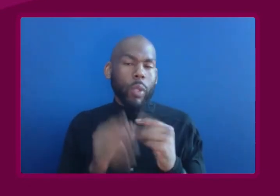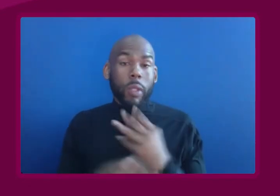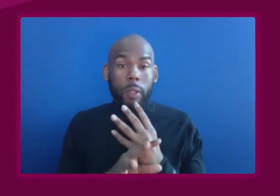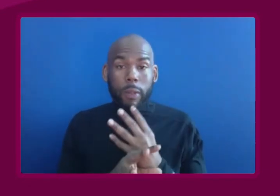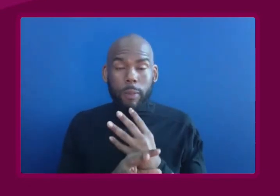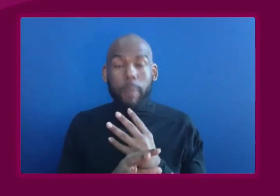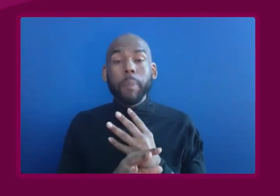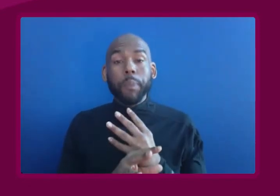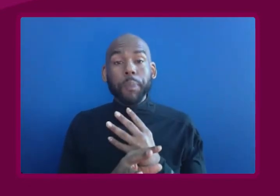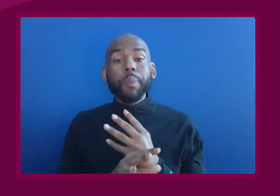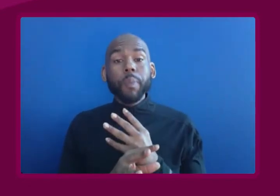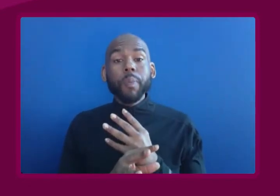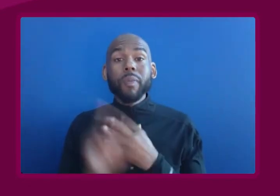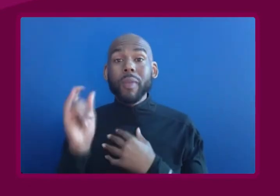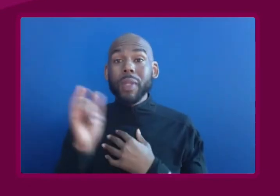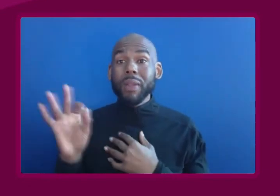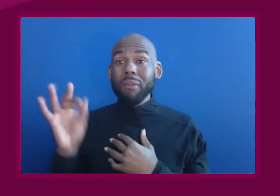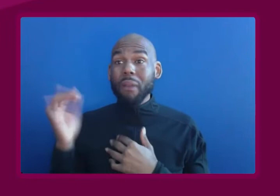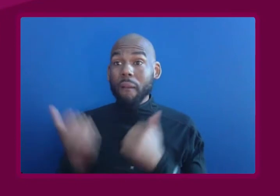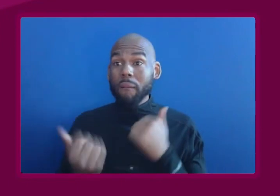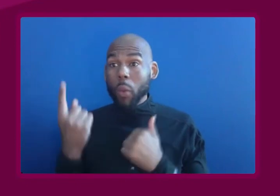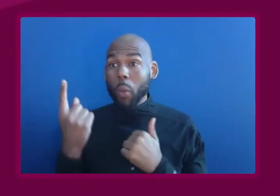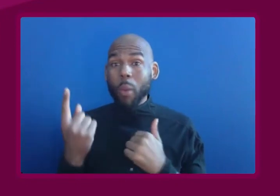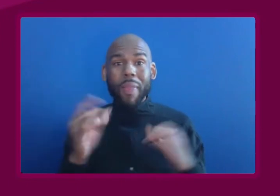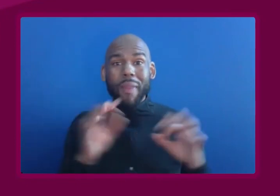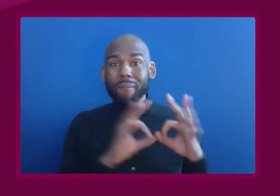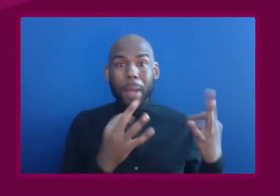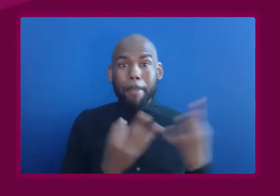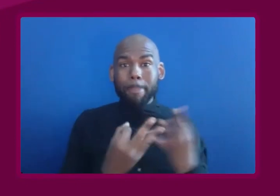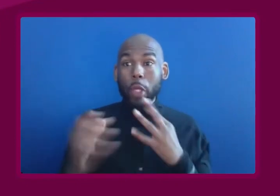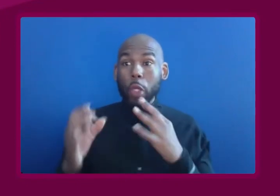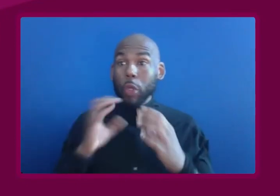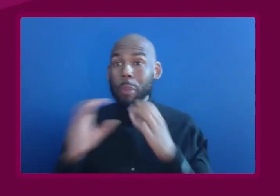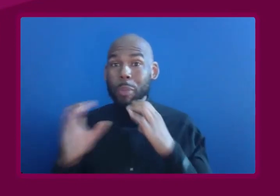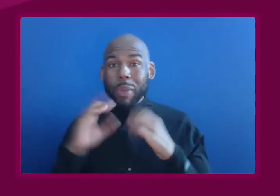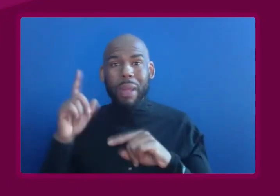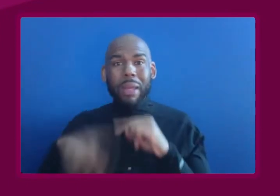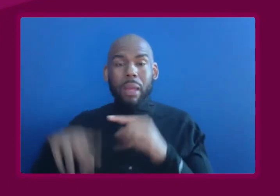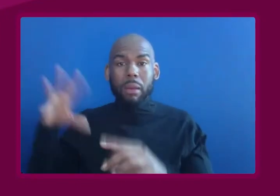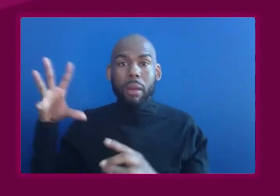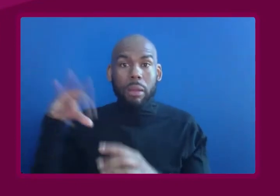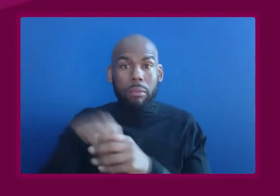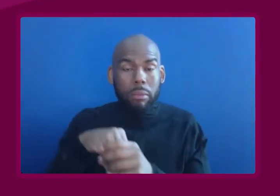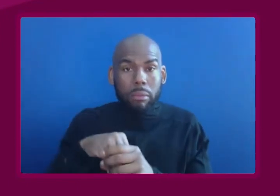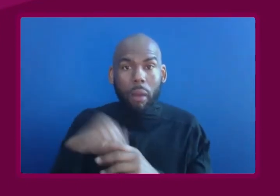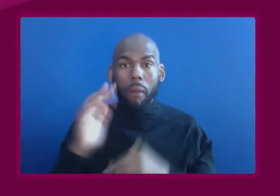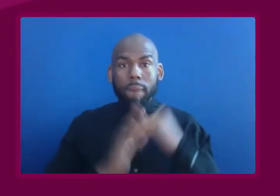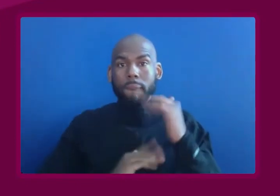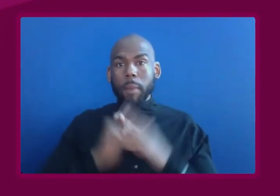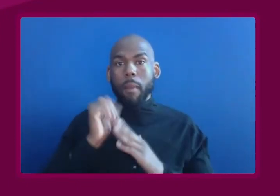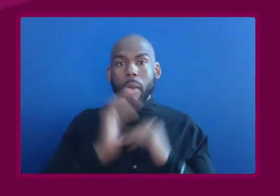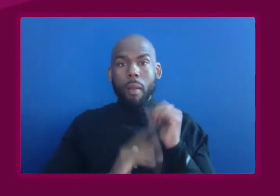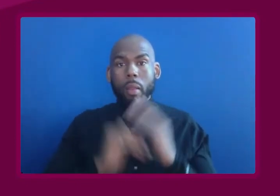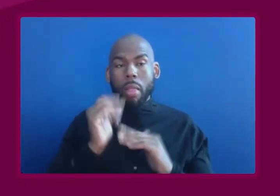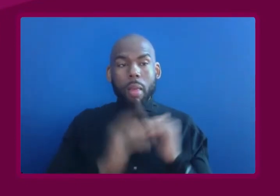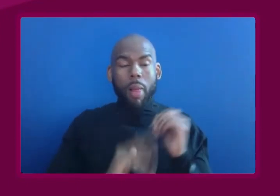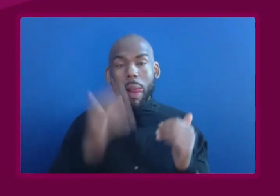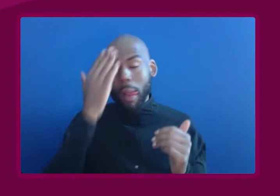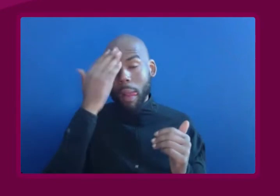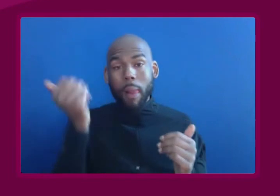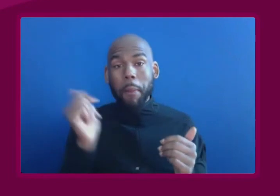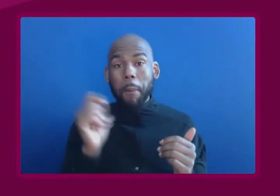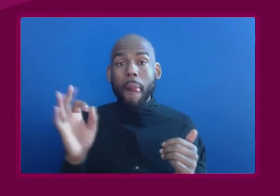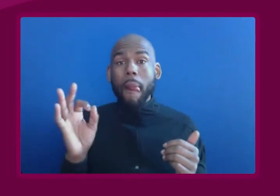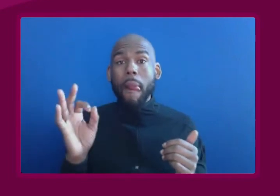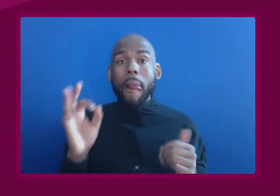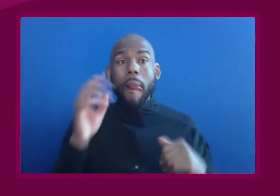And if everyone in the family cannot commute in a way that is comfortable because of various